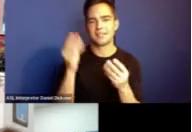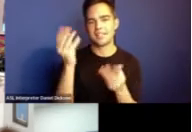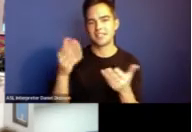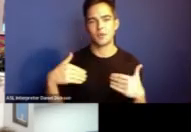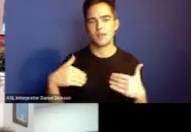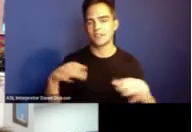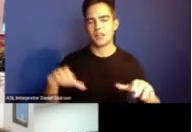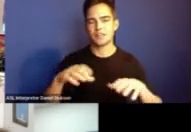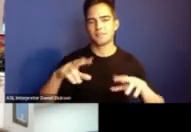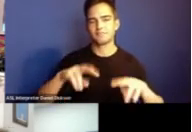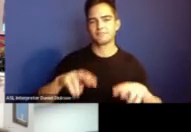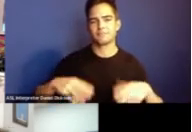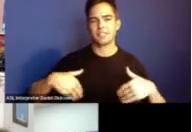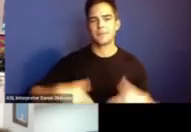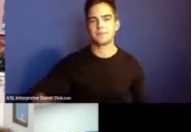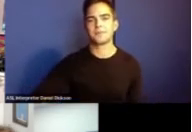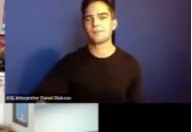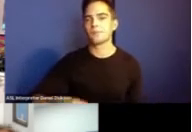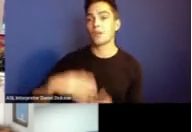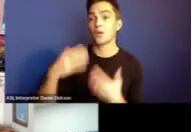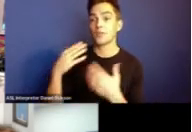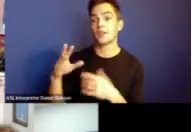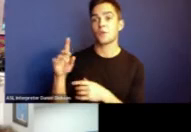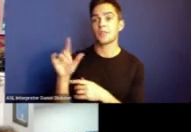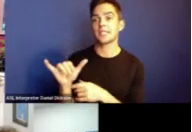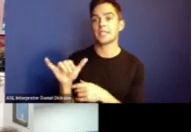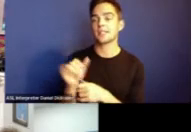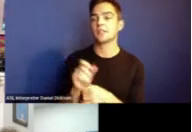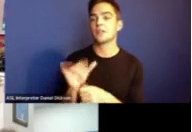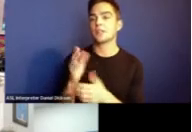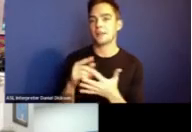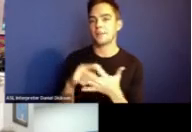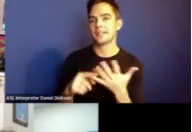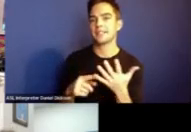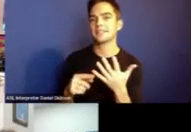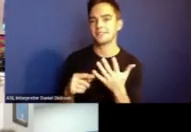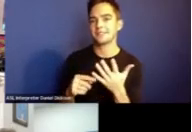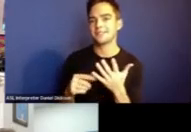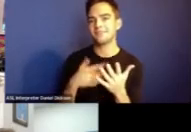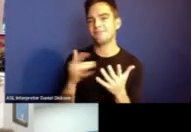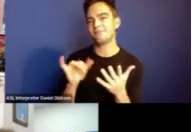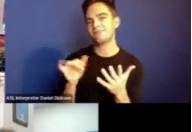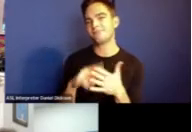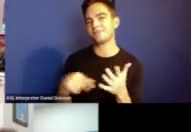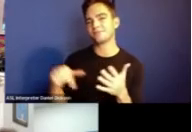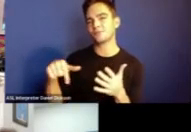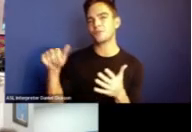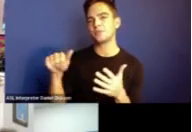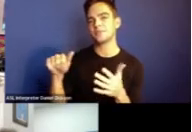Bevin Croft: Cool. Thanks. Thank you, Wendy. And yeah, some of these, I feel like these q&a processes come up with a lot of